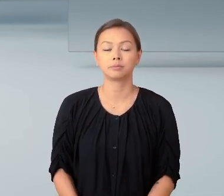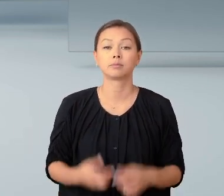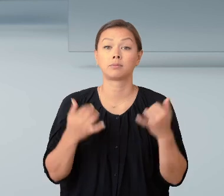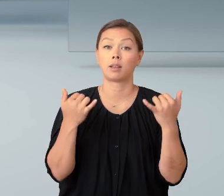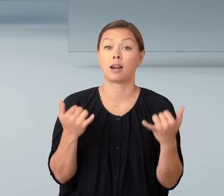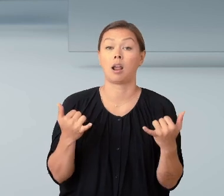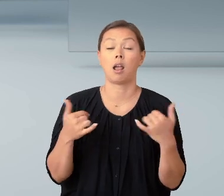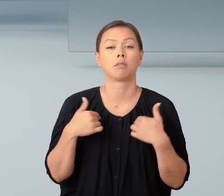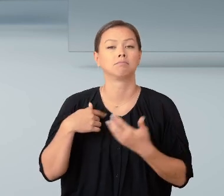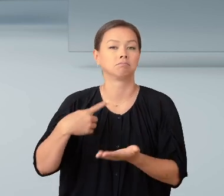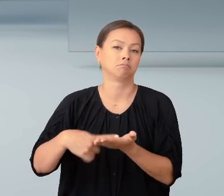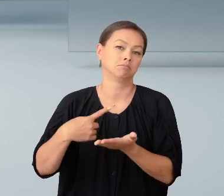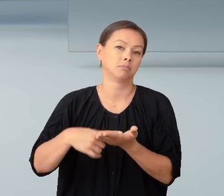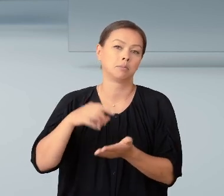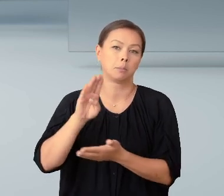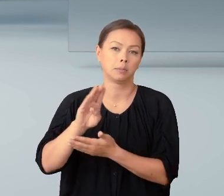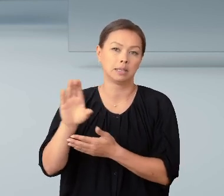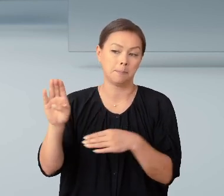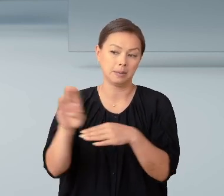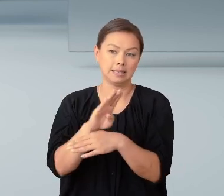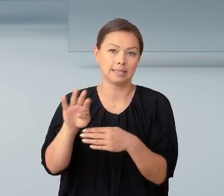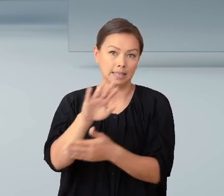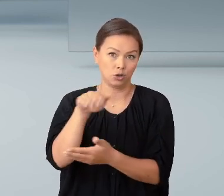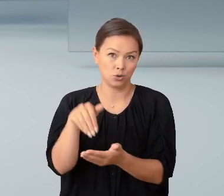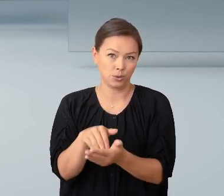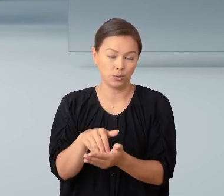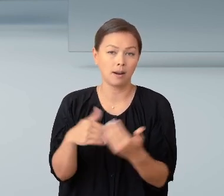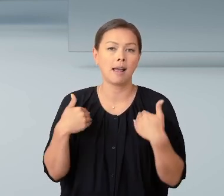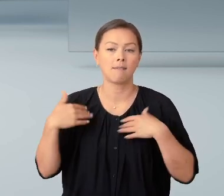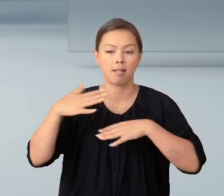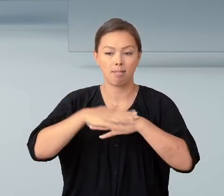itself. Business Central uses a layered approach to application